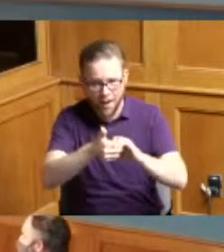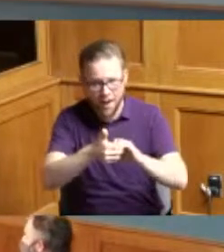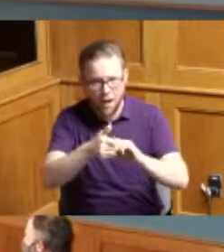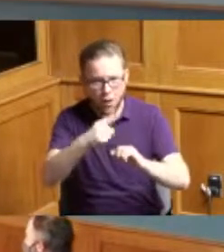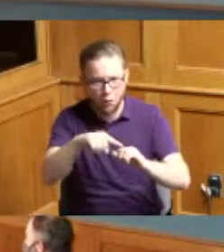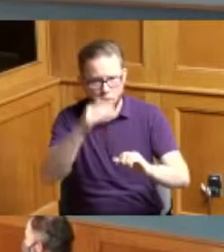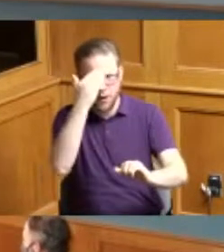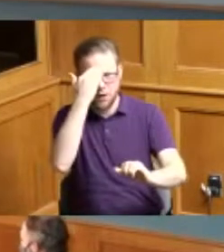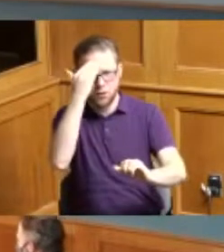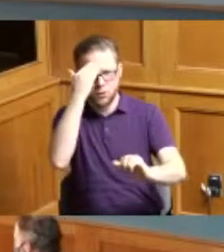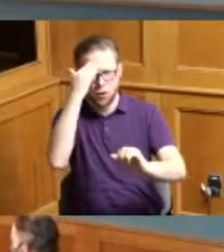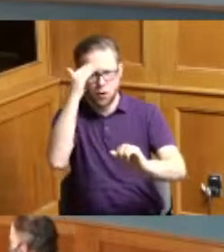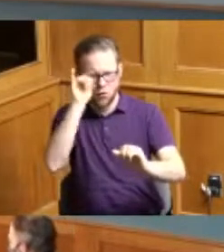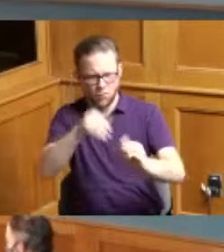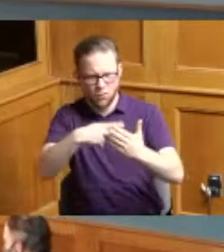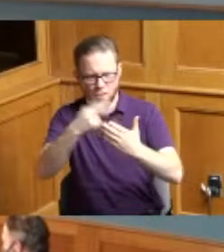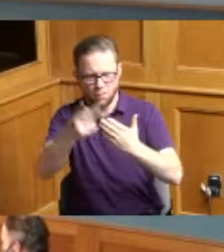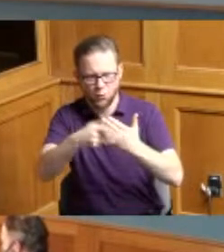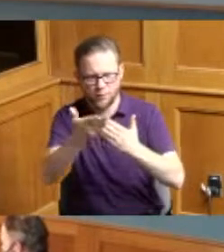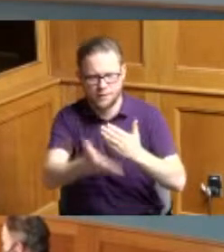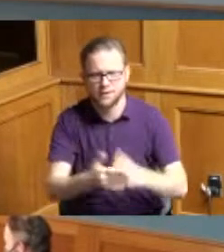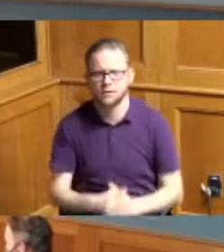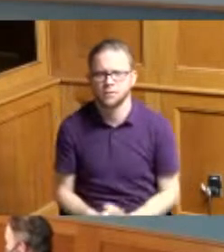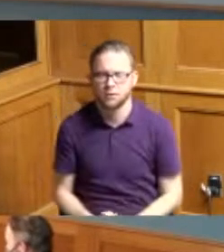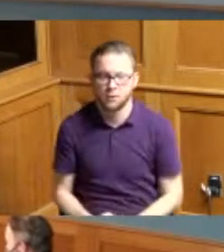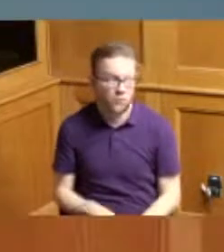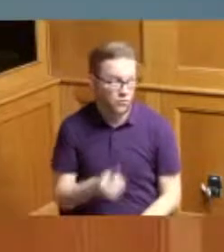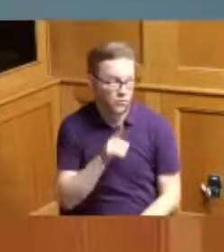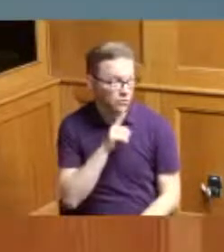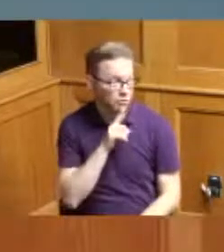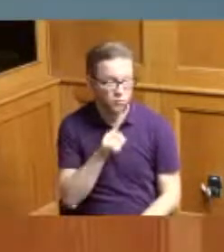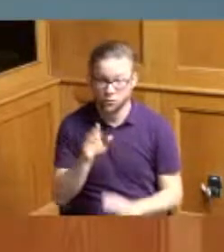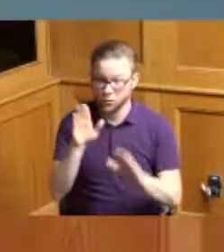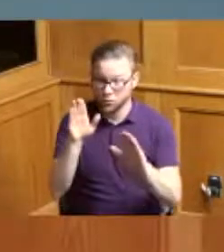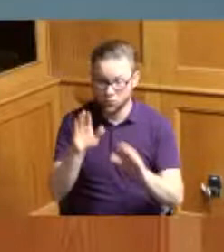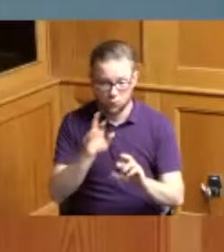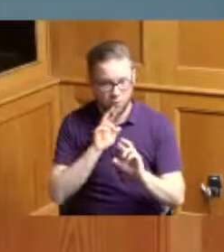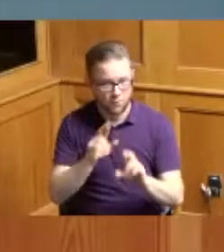are people finding out about this this is a great report and that you guys are moving quickly